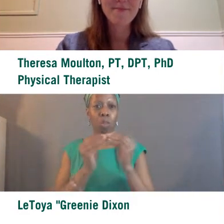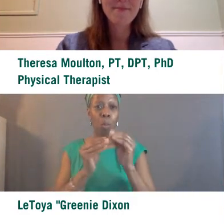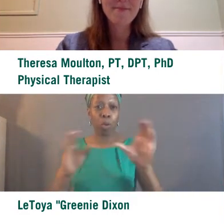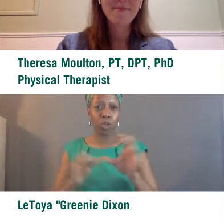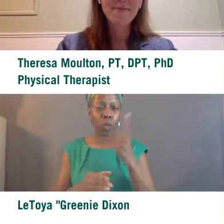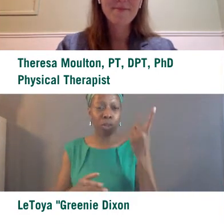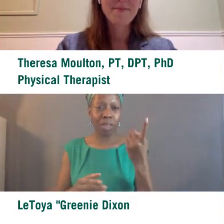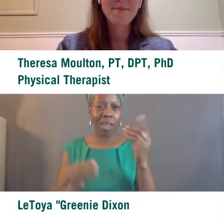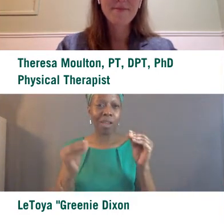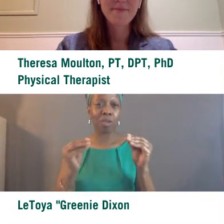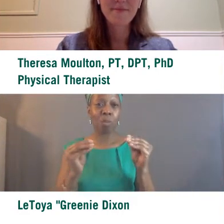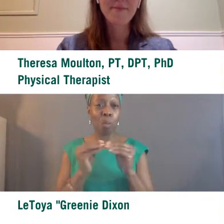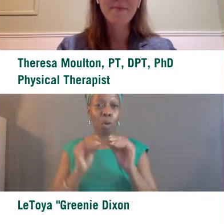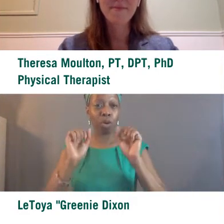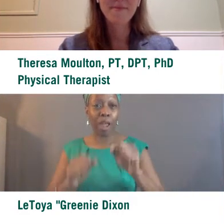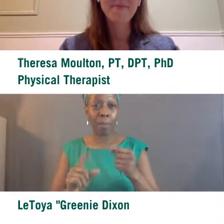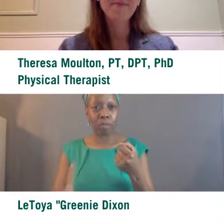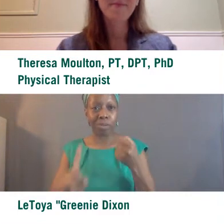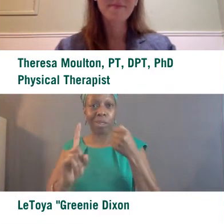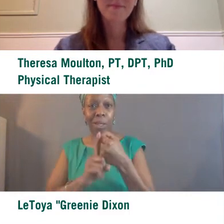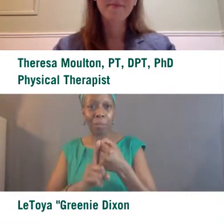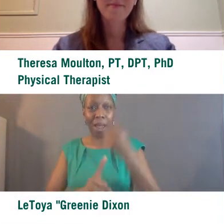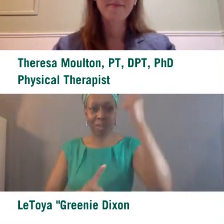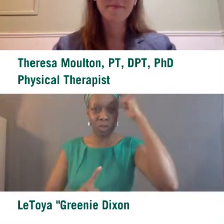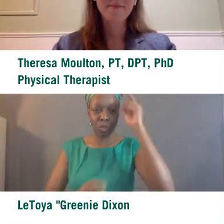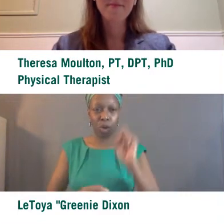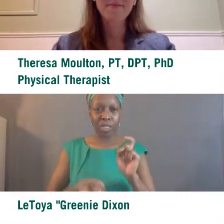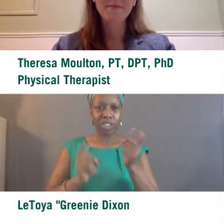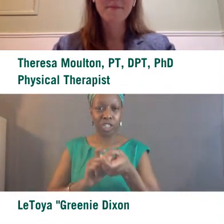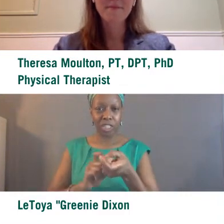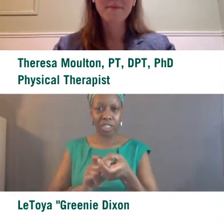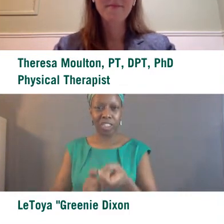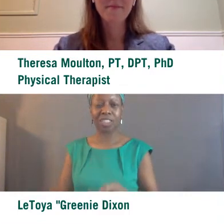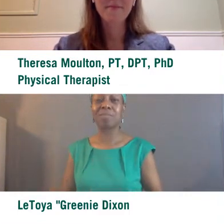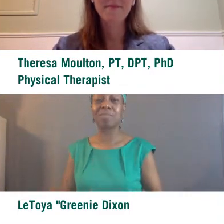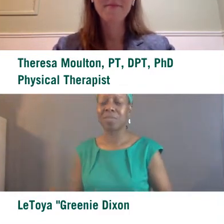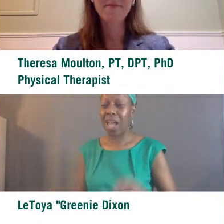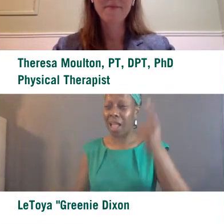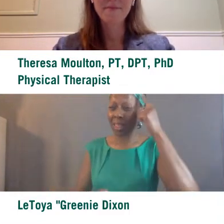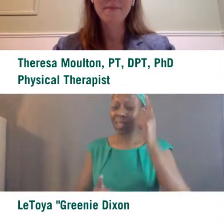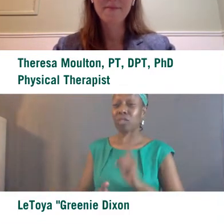I think that's so important. And I just want to remind everybody if you've got any other questions please put them in the chat function